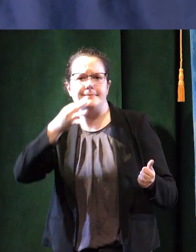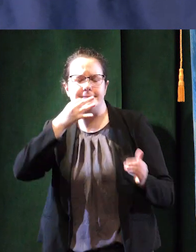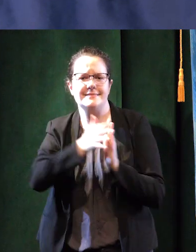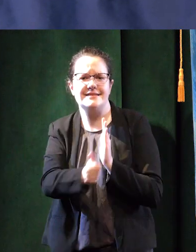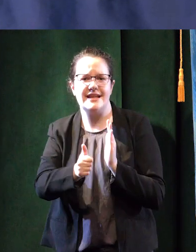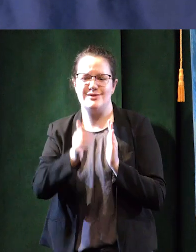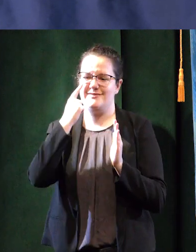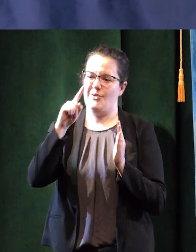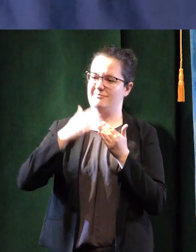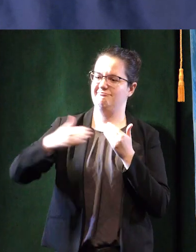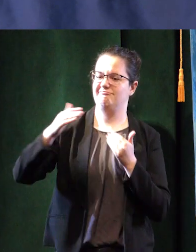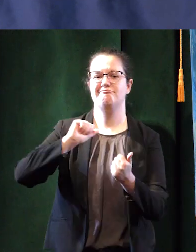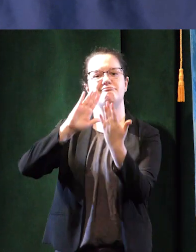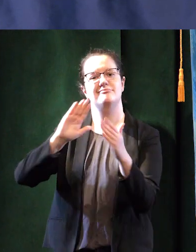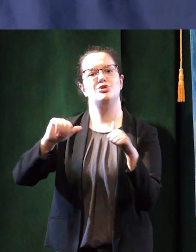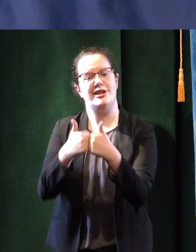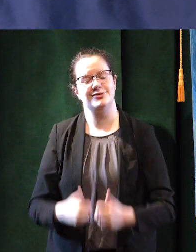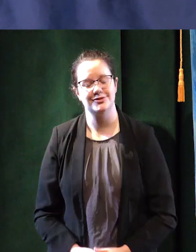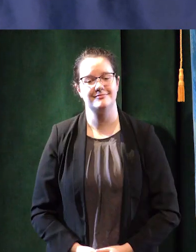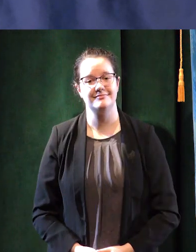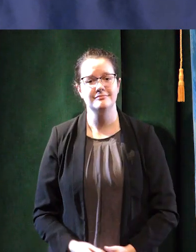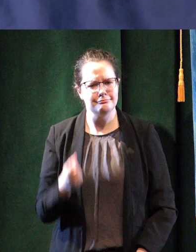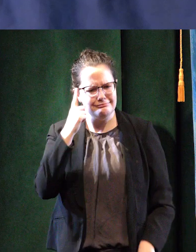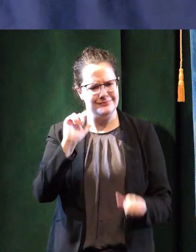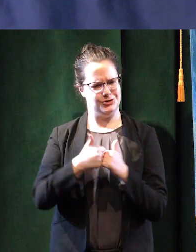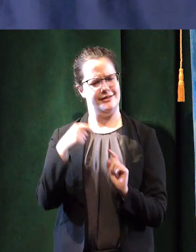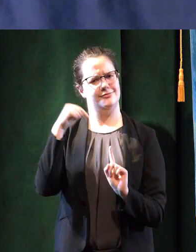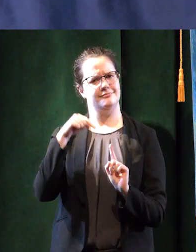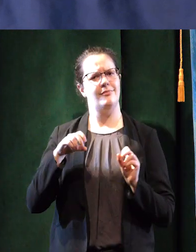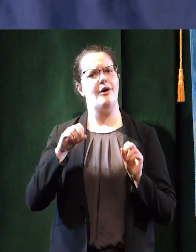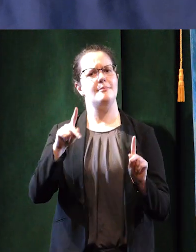in your career challenges can give us opportunities to look at the world and